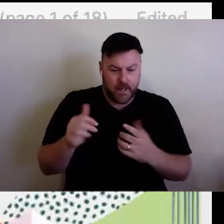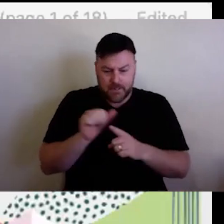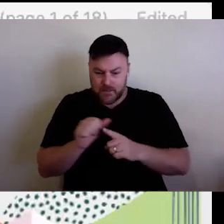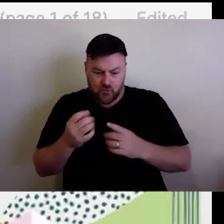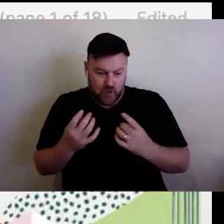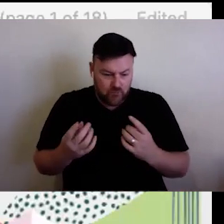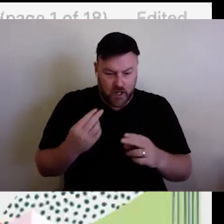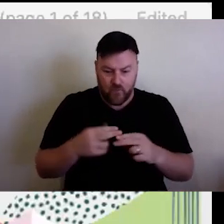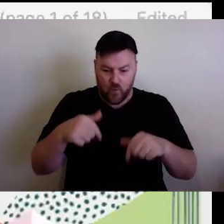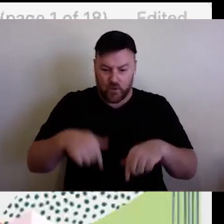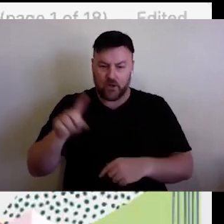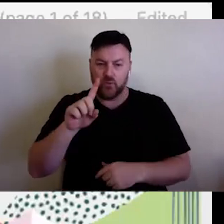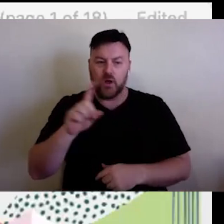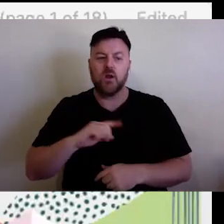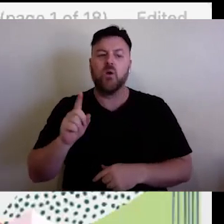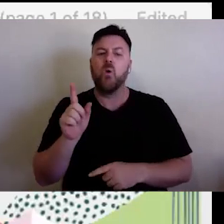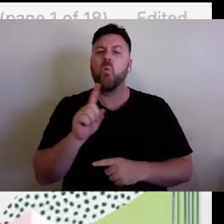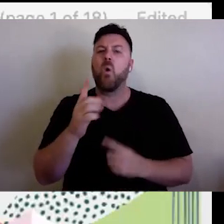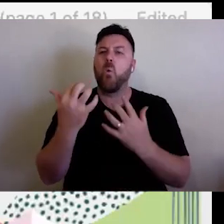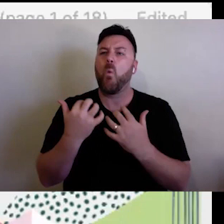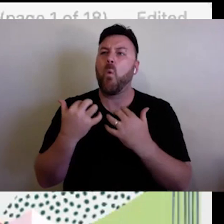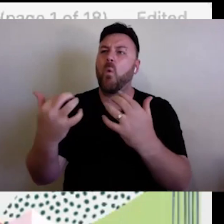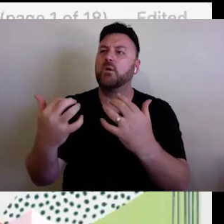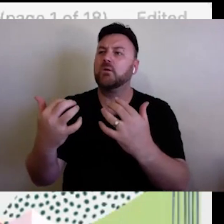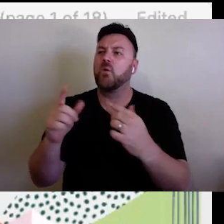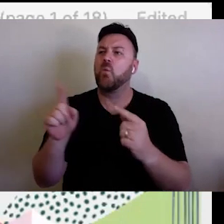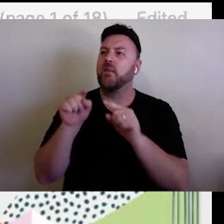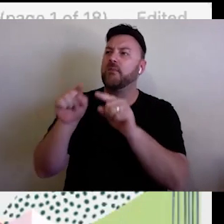question isn't always the best way, the best most creative inspiring way